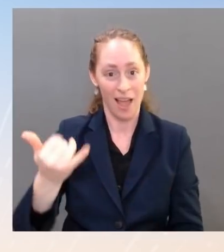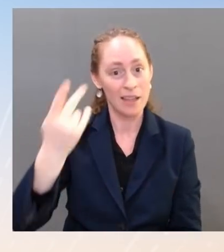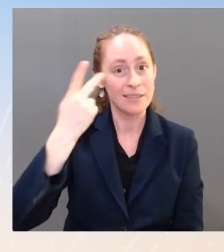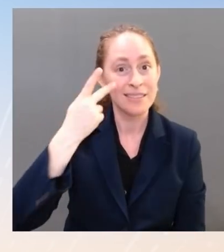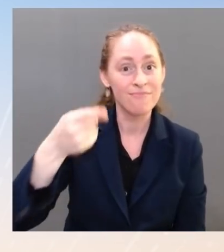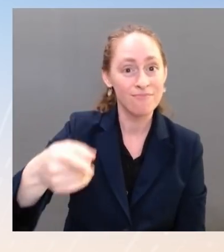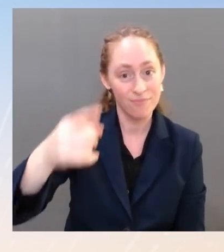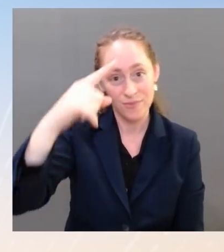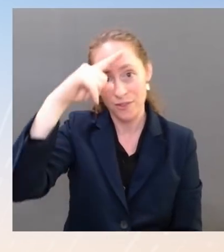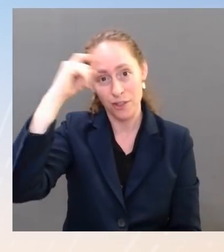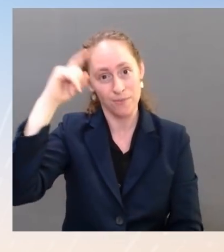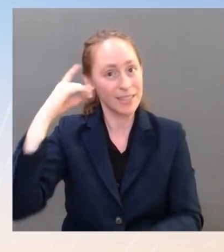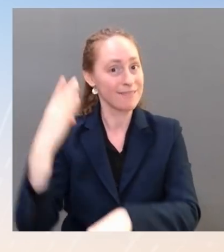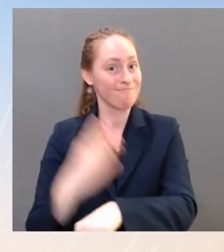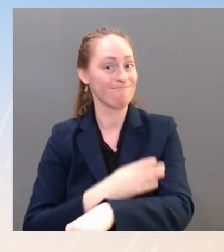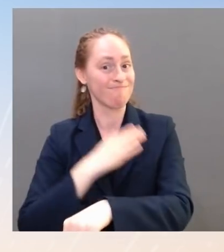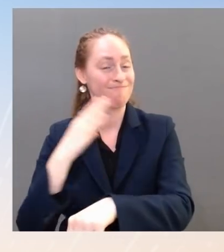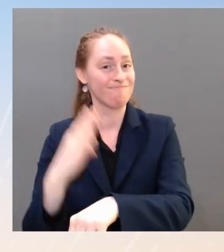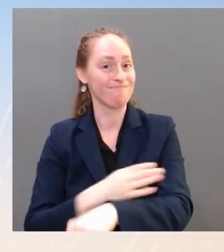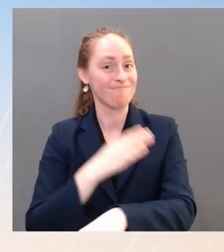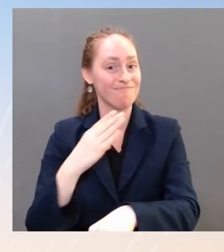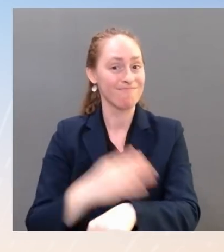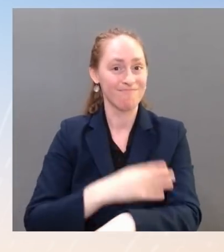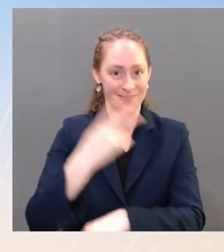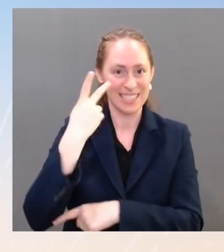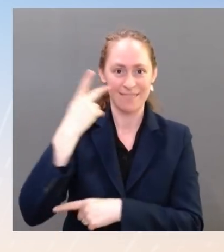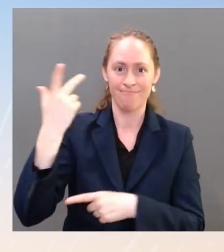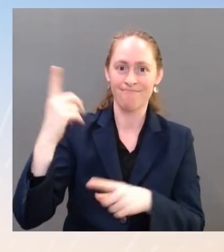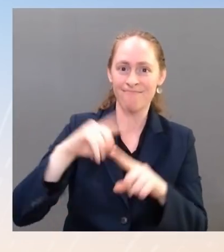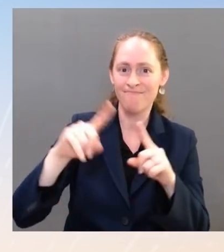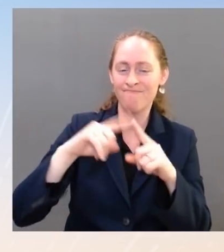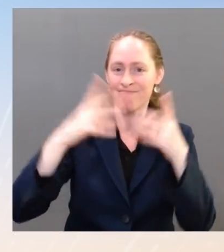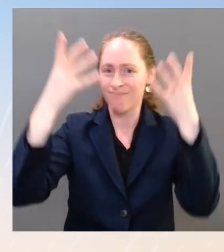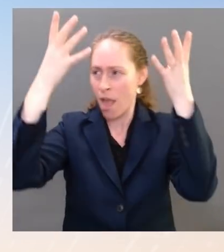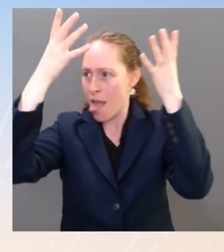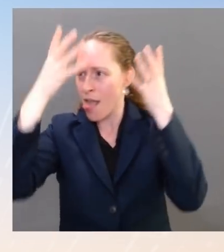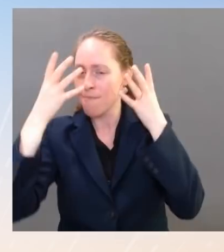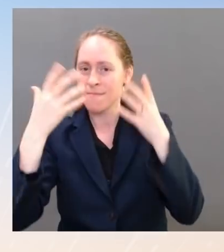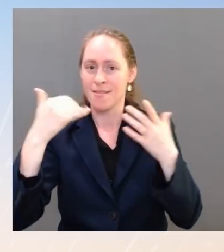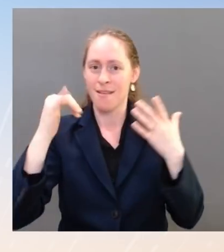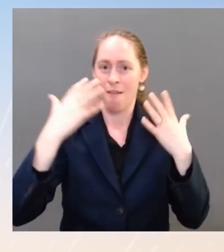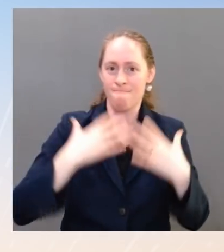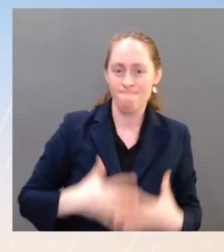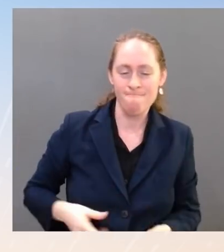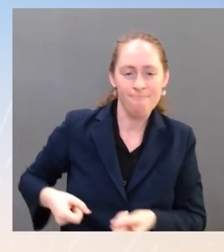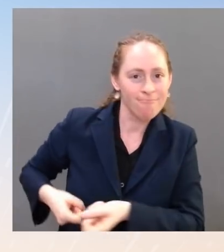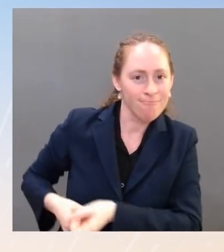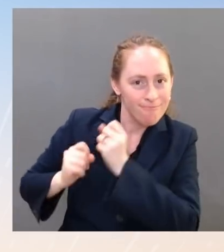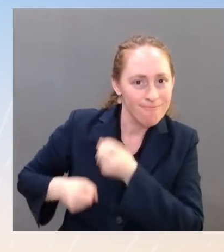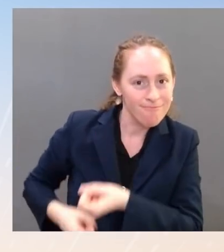the hardhats and the shovels turning. And there's going to be a lot more where that came from. And with that, it's my pleasure to hand it over to someone.